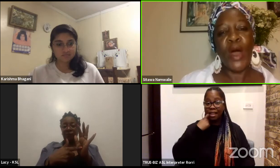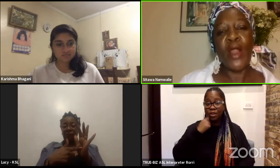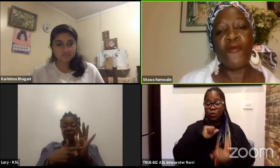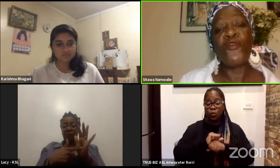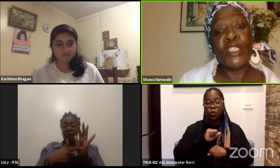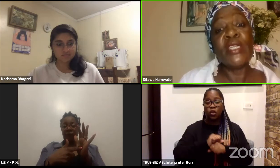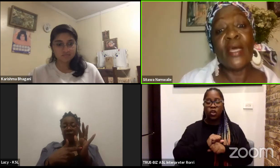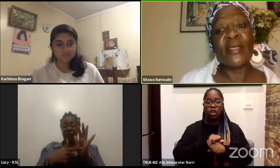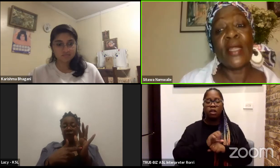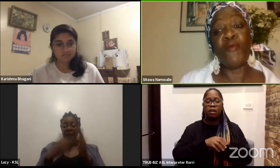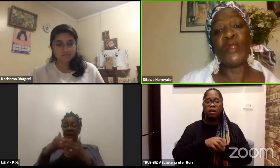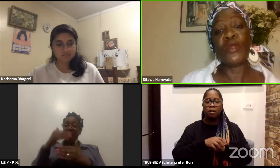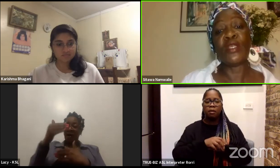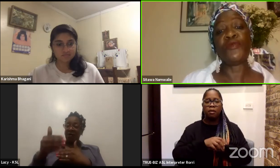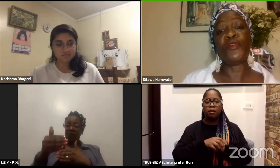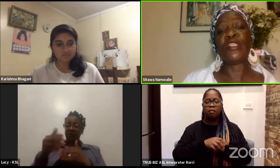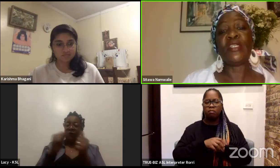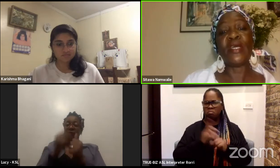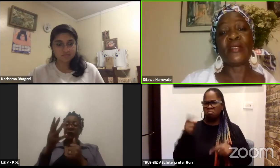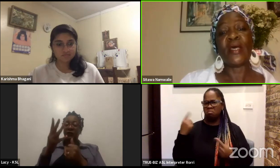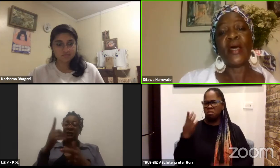about 14 years now, I've been doing this for 14 years,